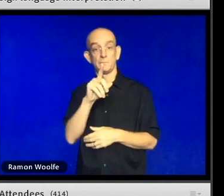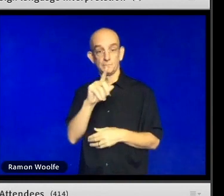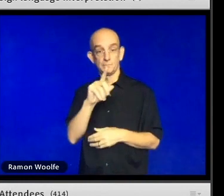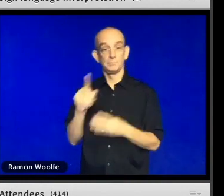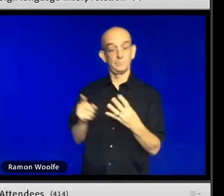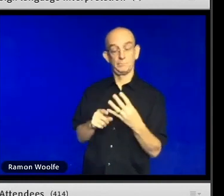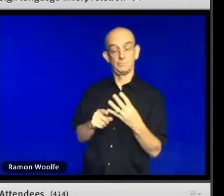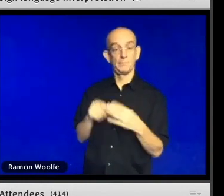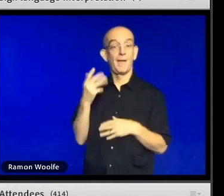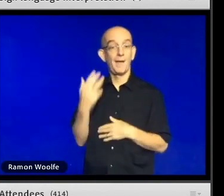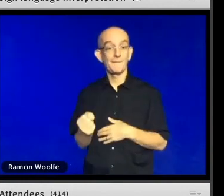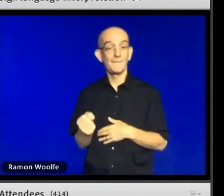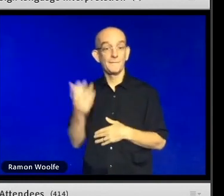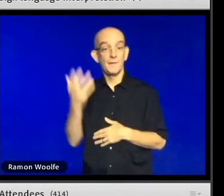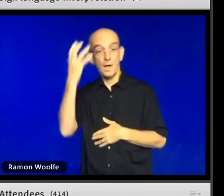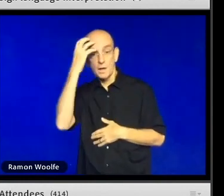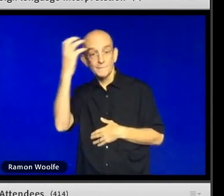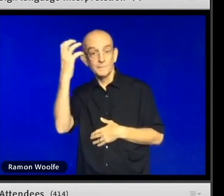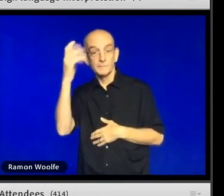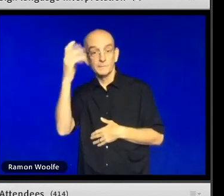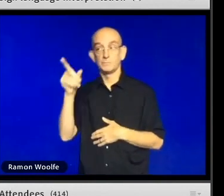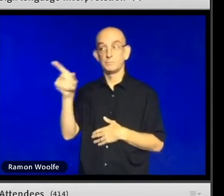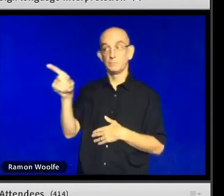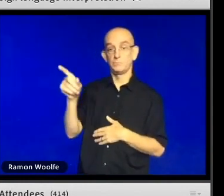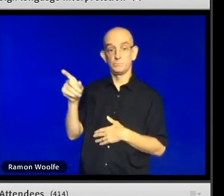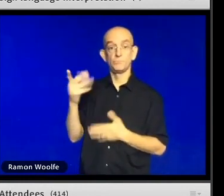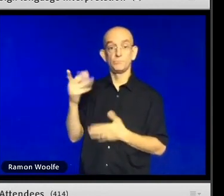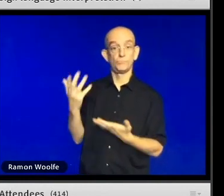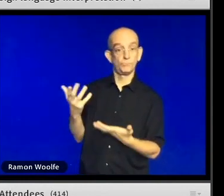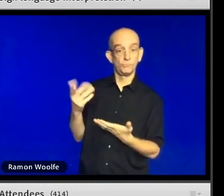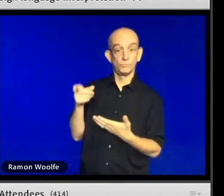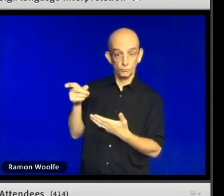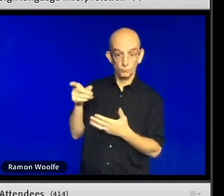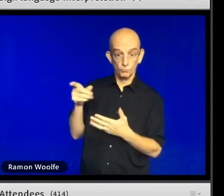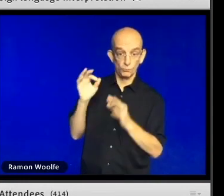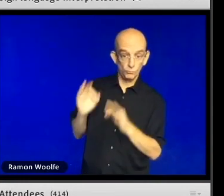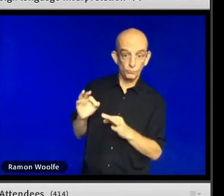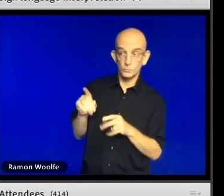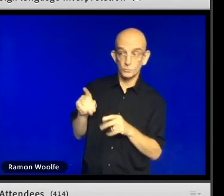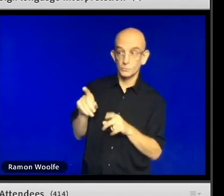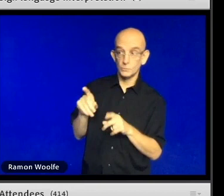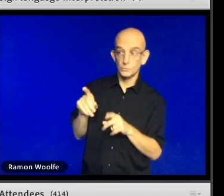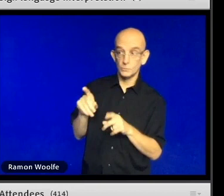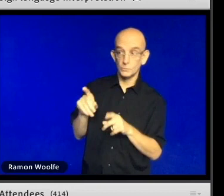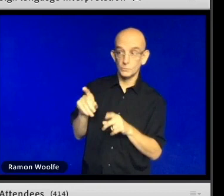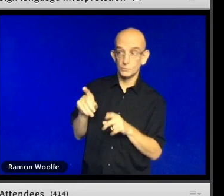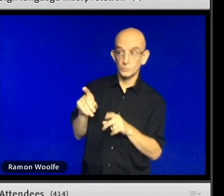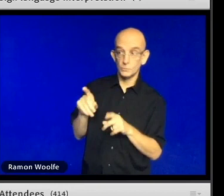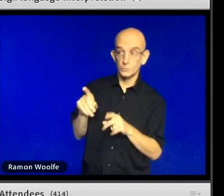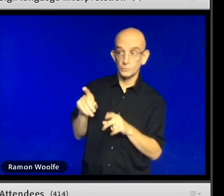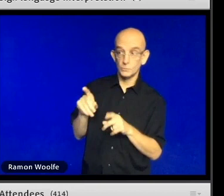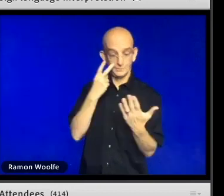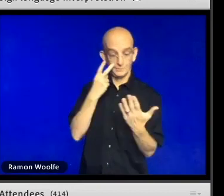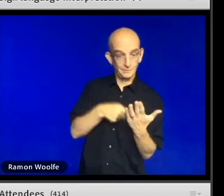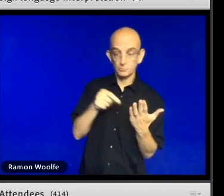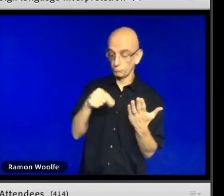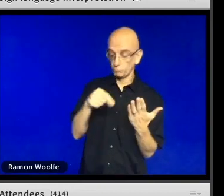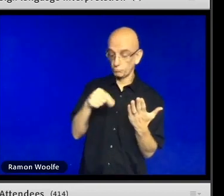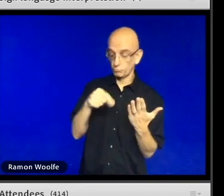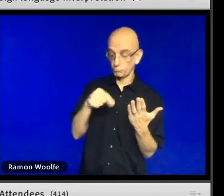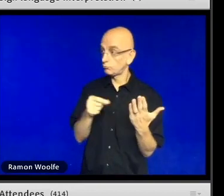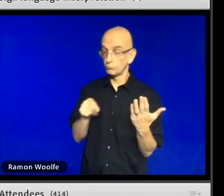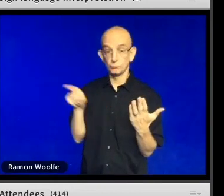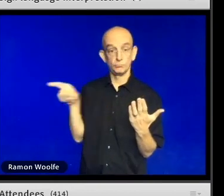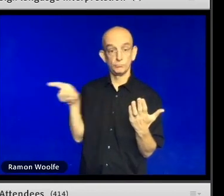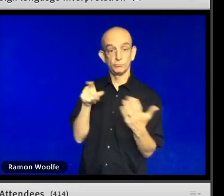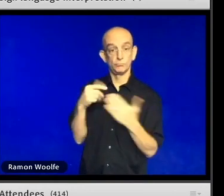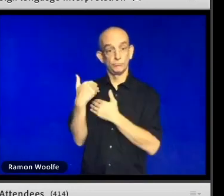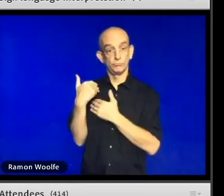language interpretations and also sometimes people who don't have a mobile data in order